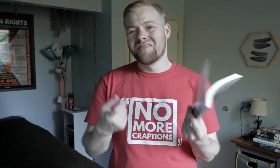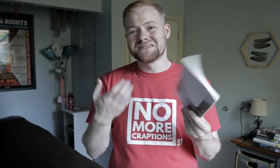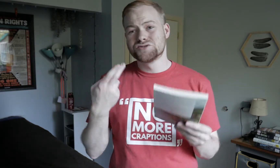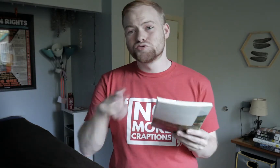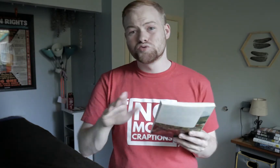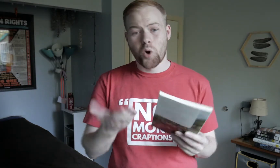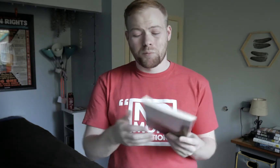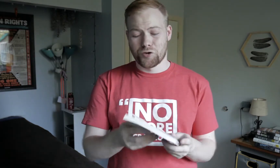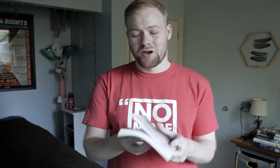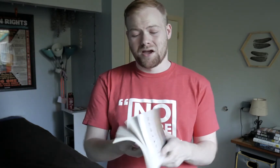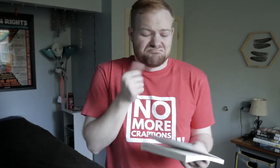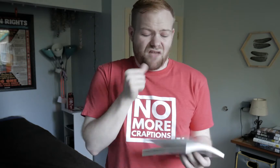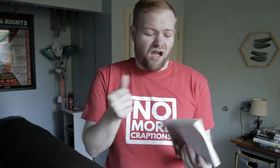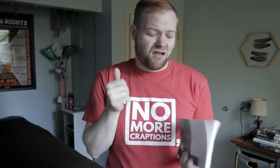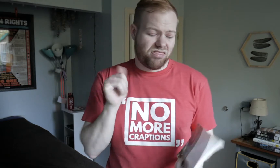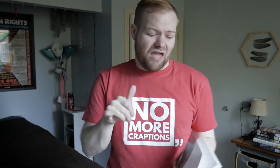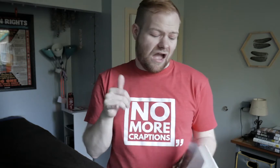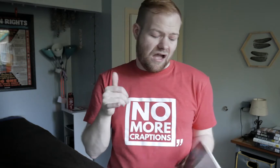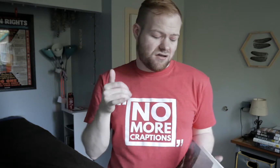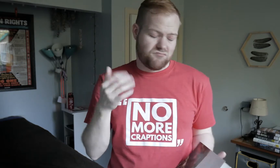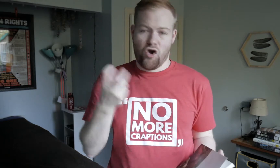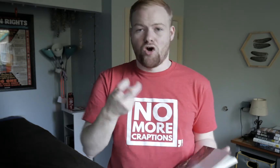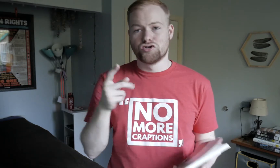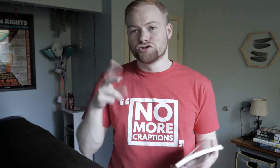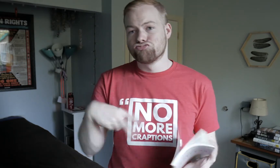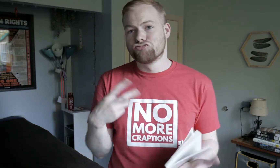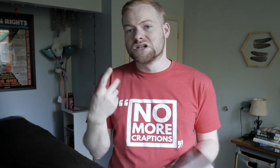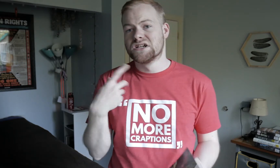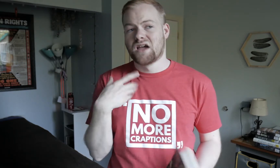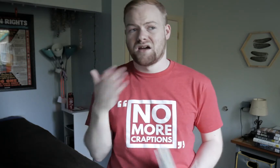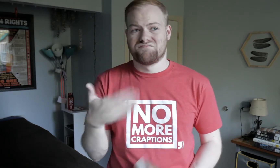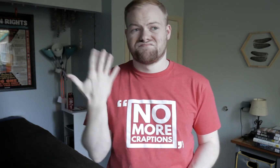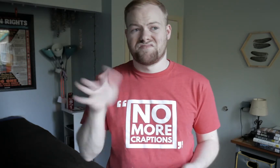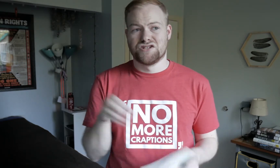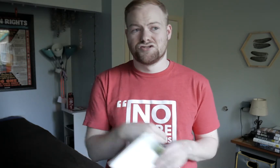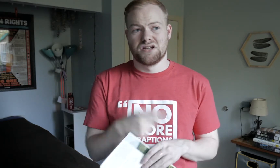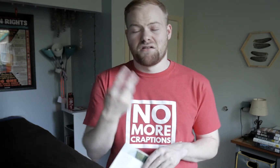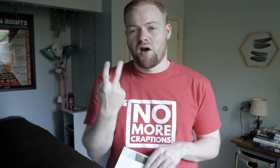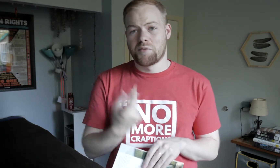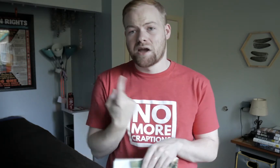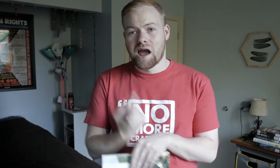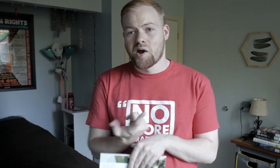This is a short book. Not that hard to read, I finished it in a couple hours.